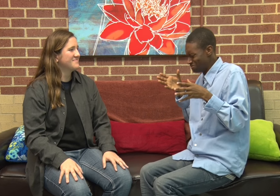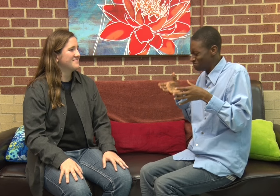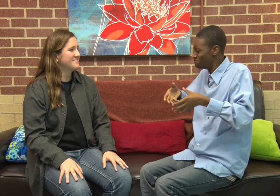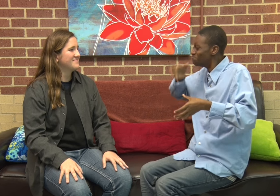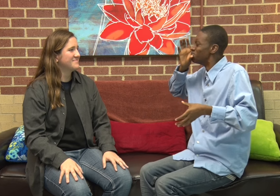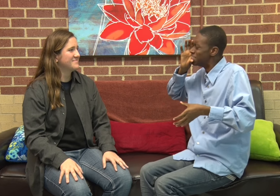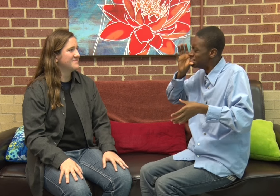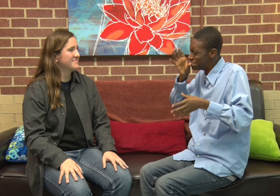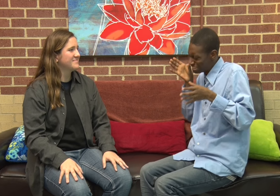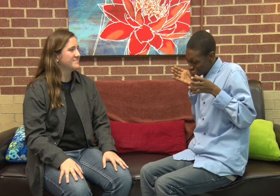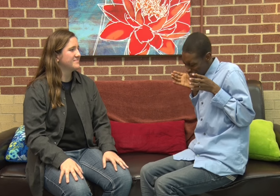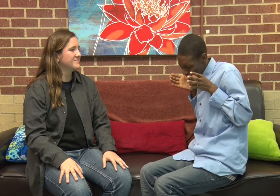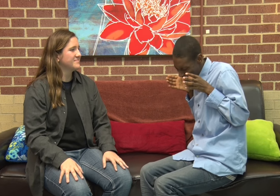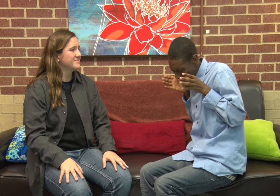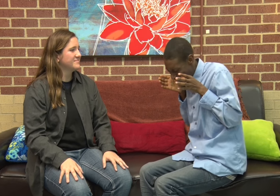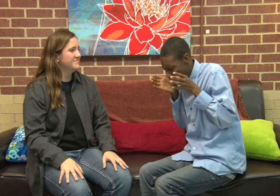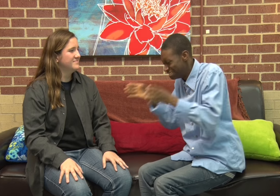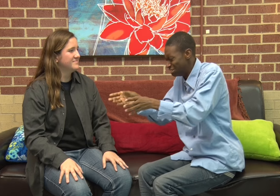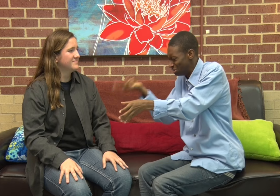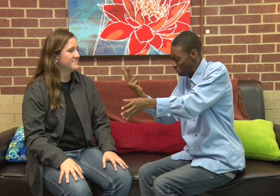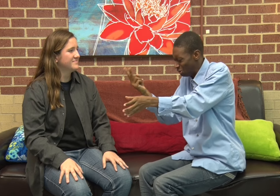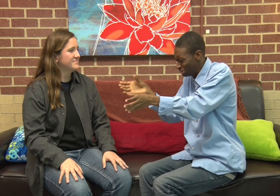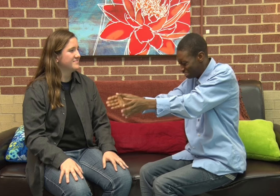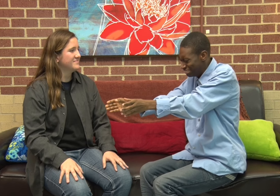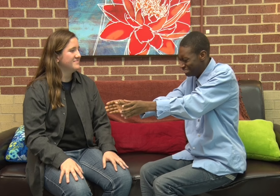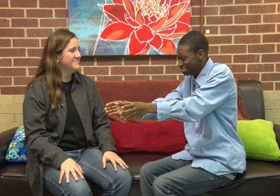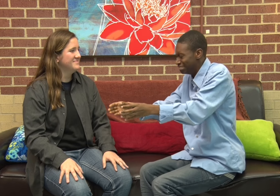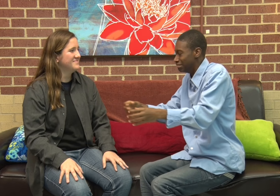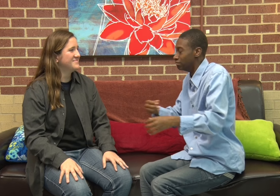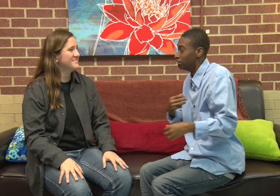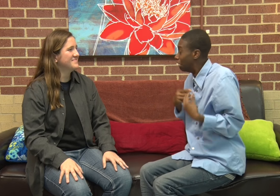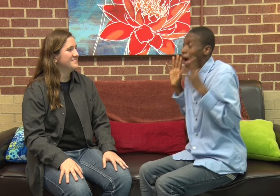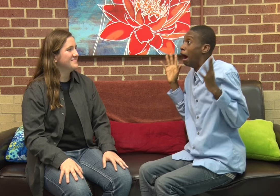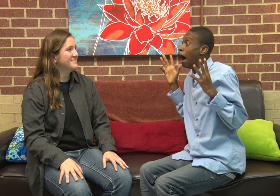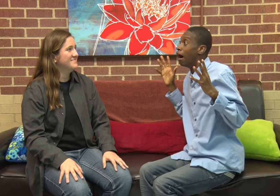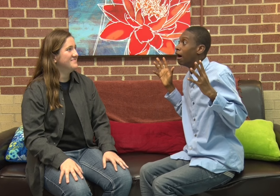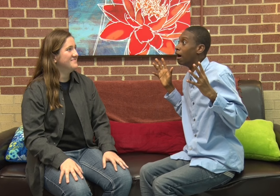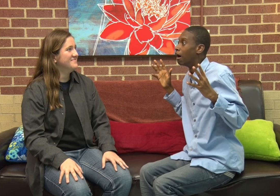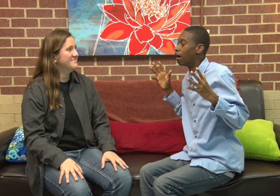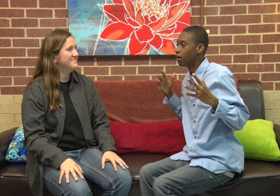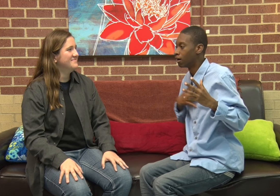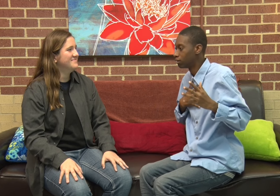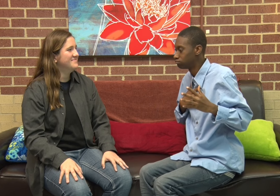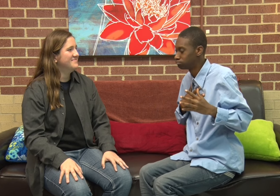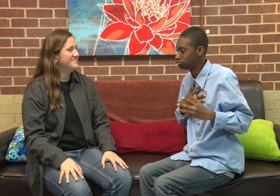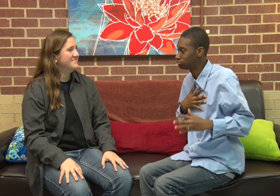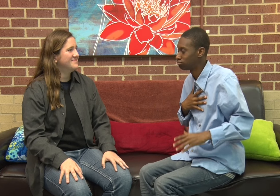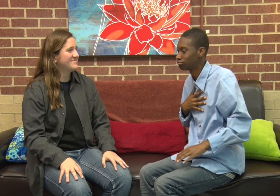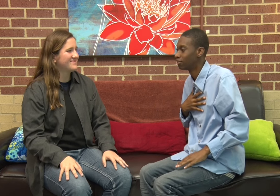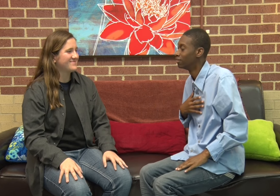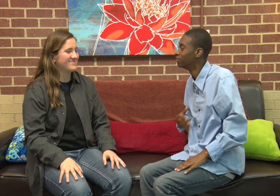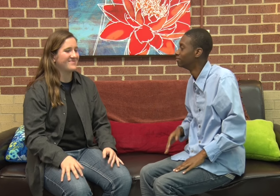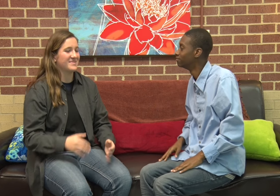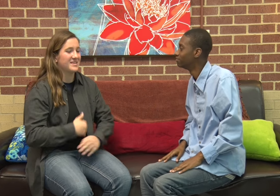"You must drink TWO!" AHHH! Then, Andrew woke up from his dream.